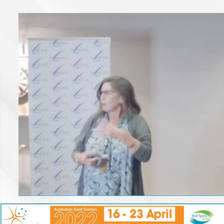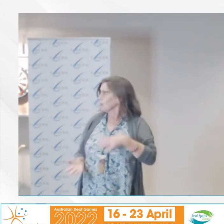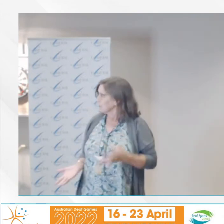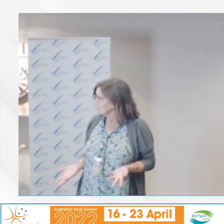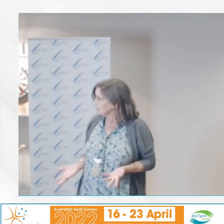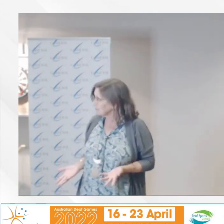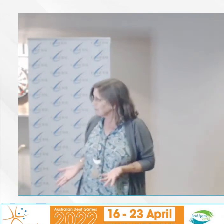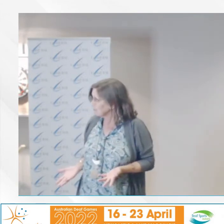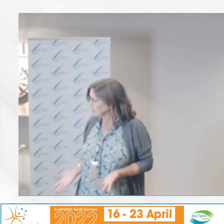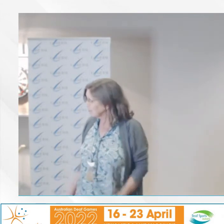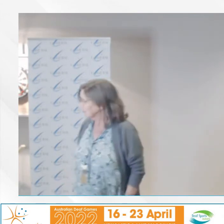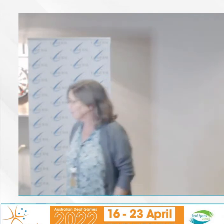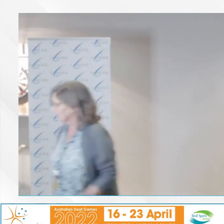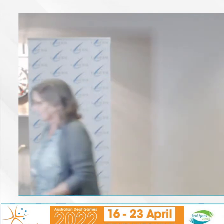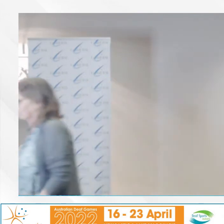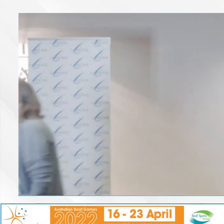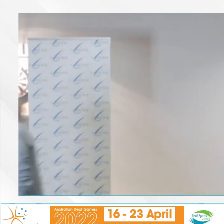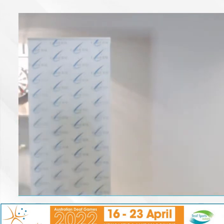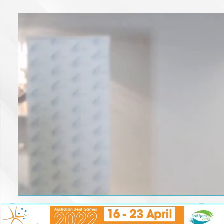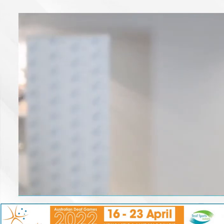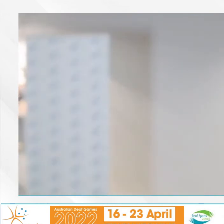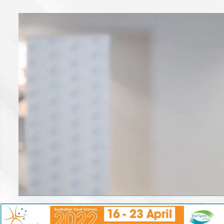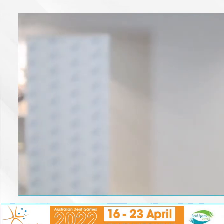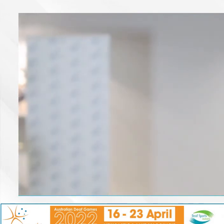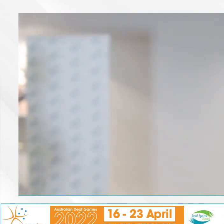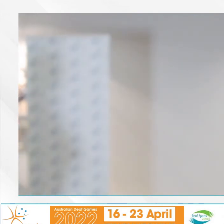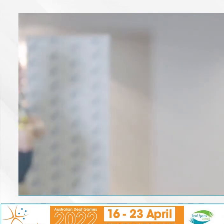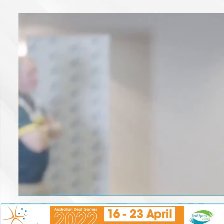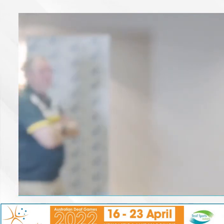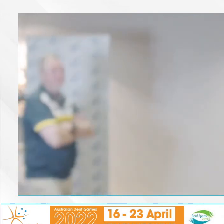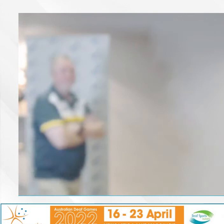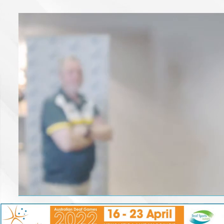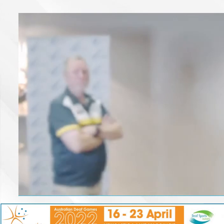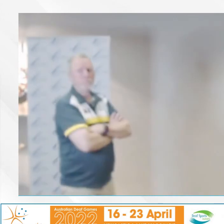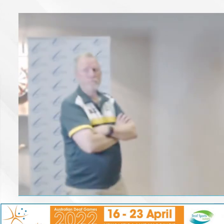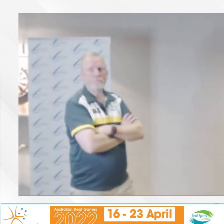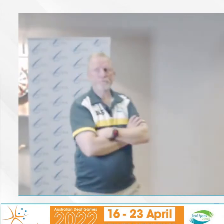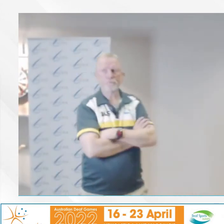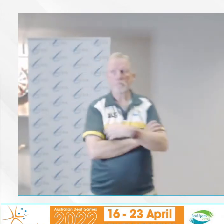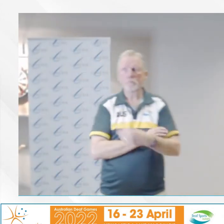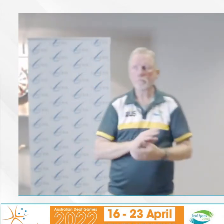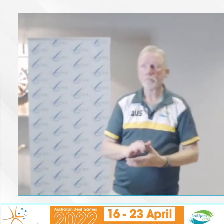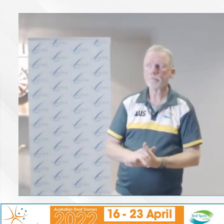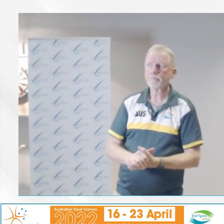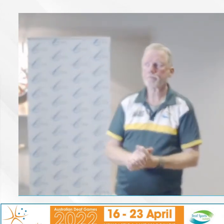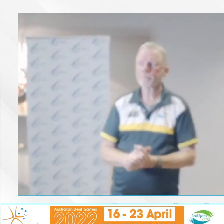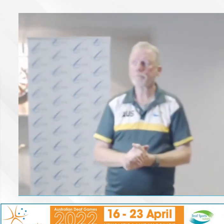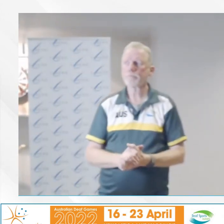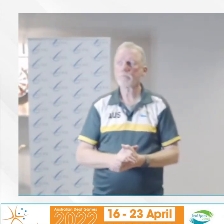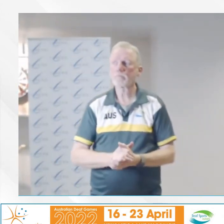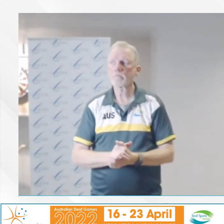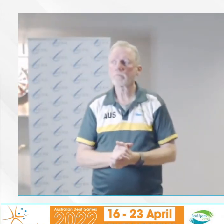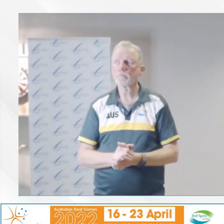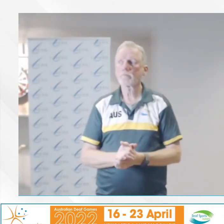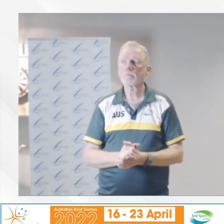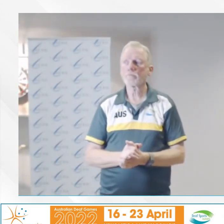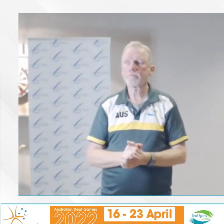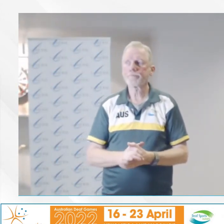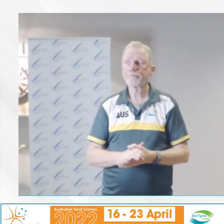tickets or how we can get them involved